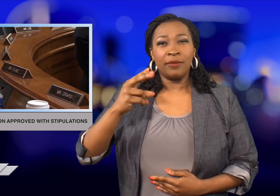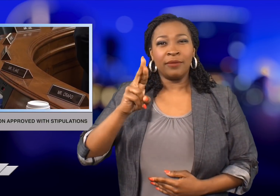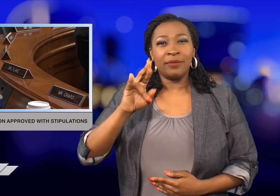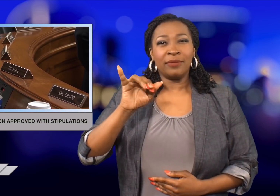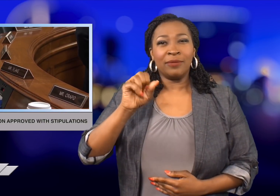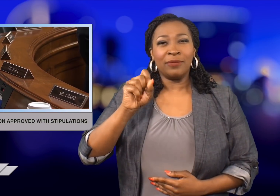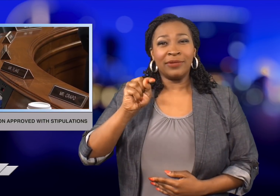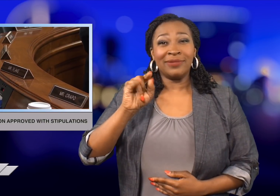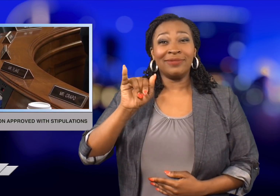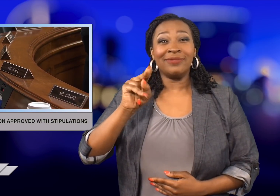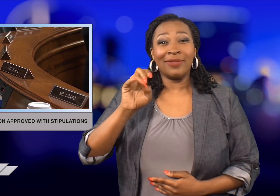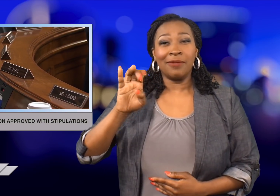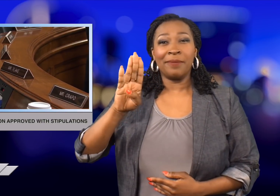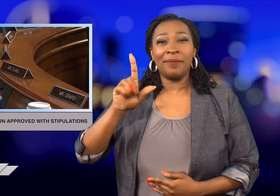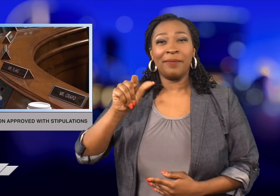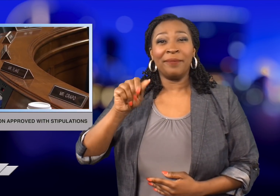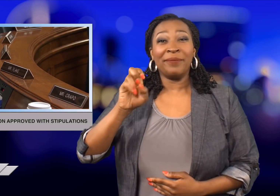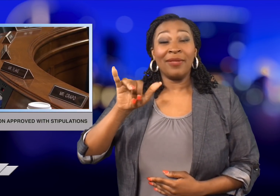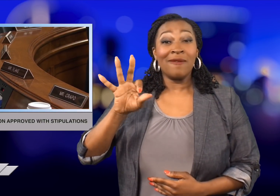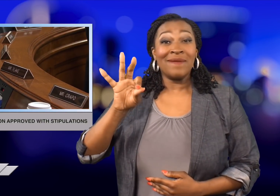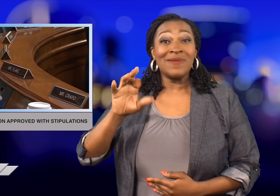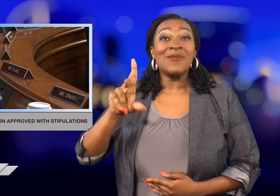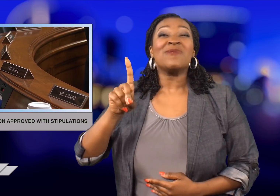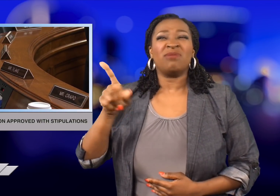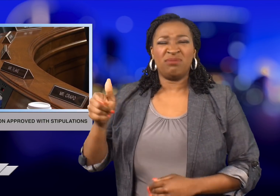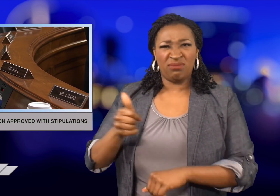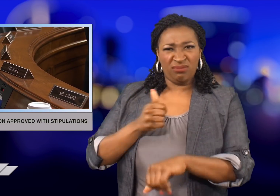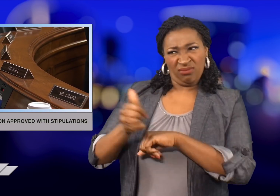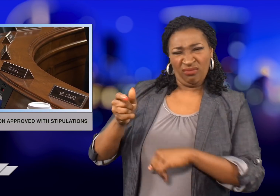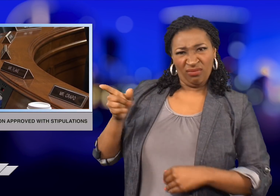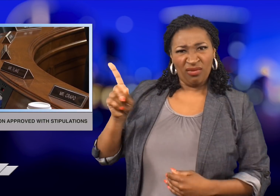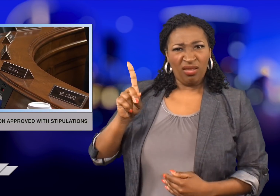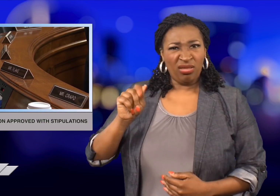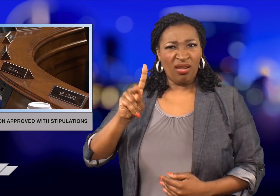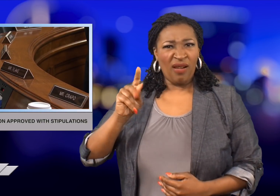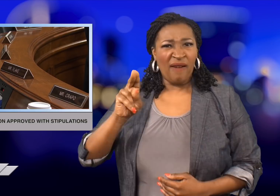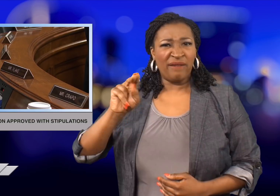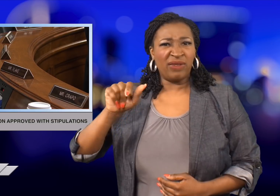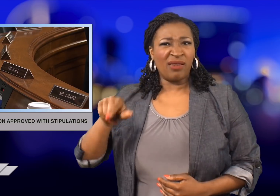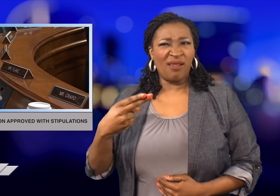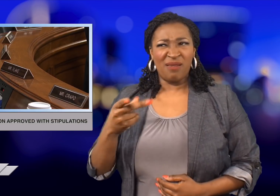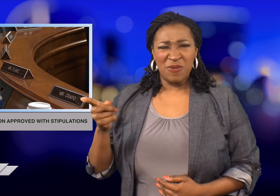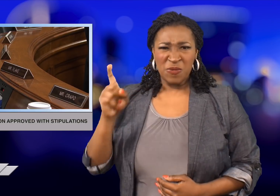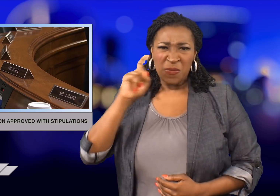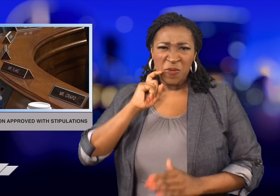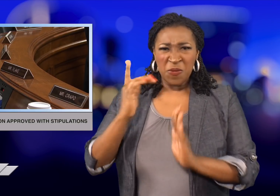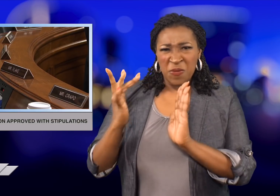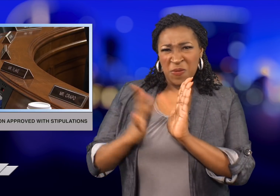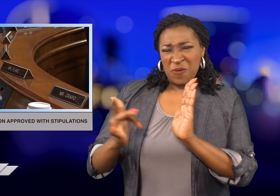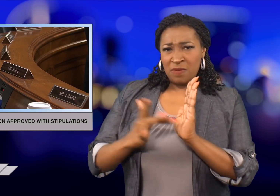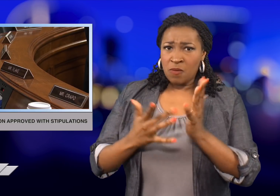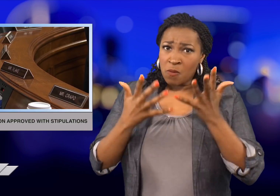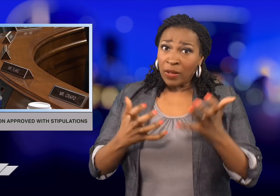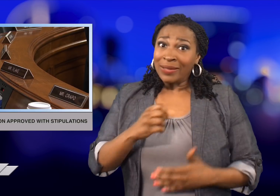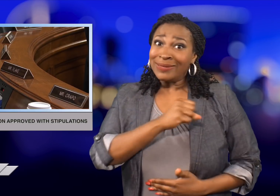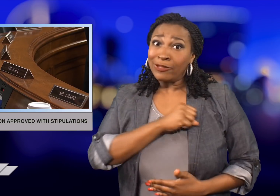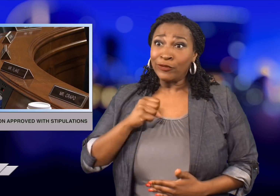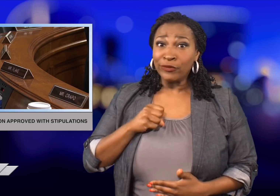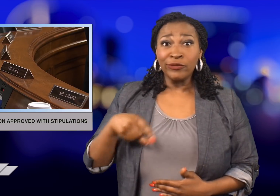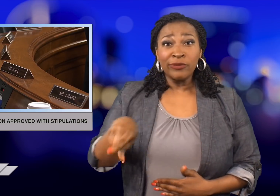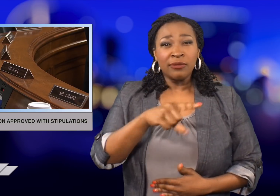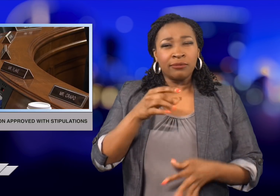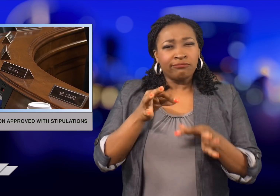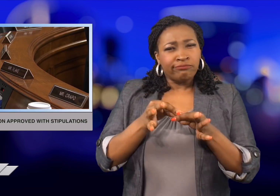floor delay its final vote until after a one-week investigation by the FBI into Professor Christine